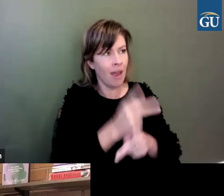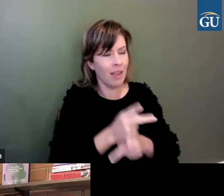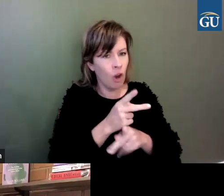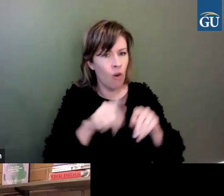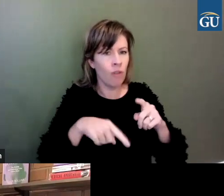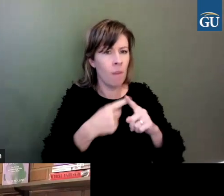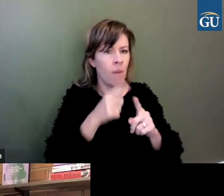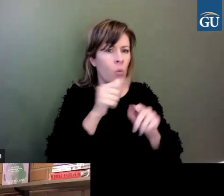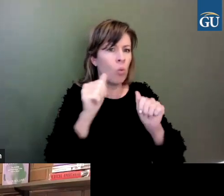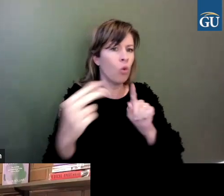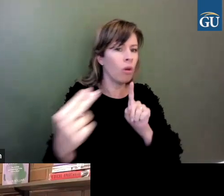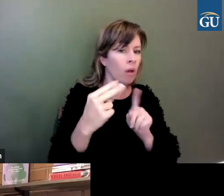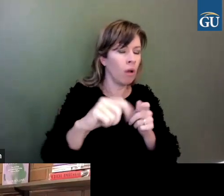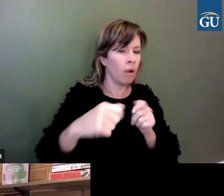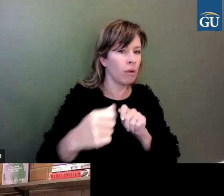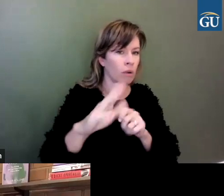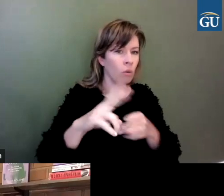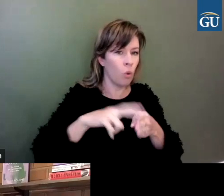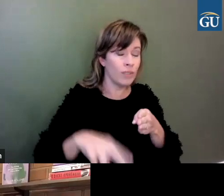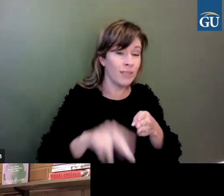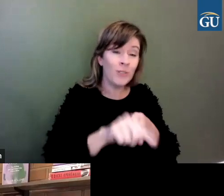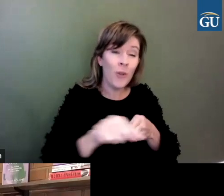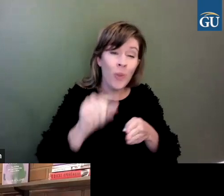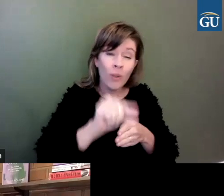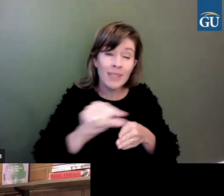are things not all labs or not all universities think about.